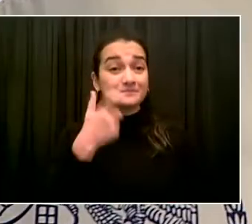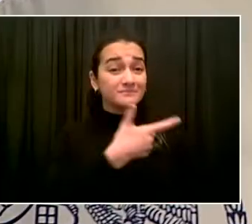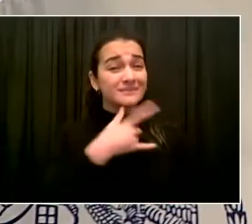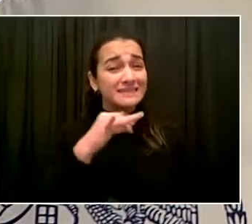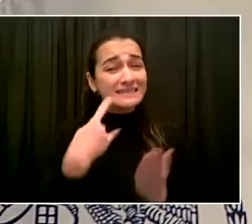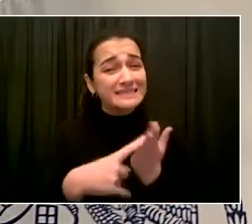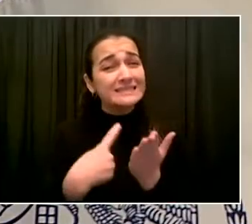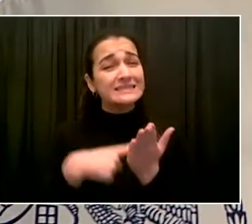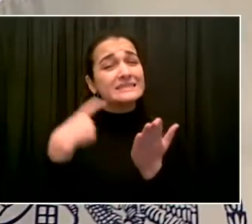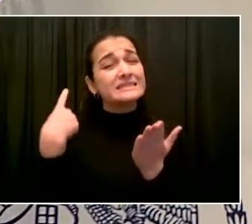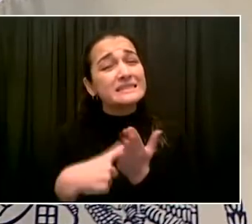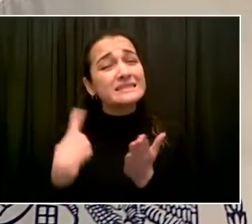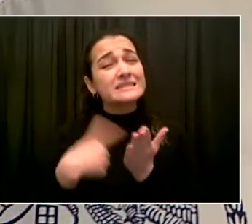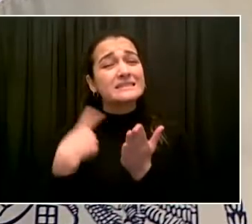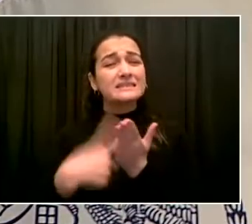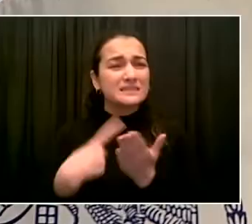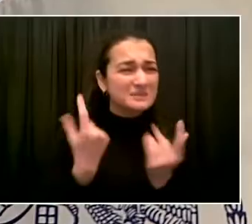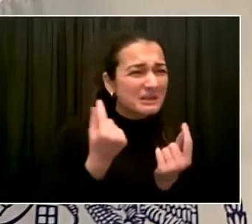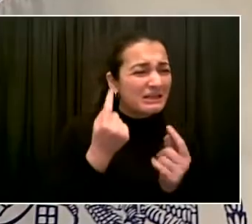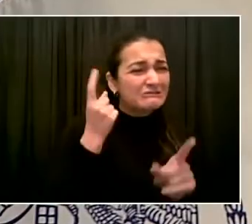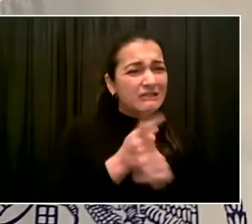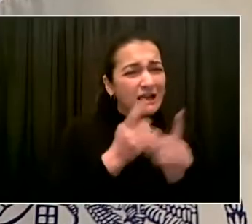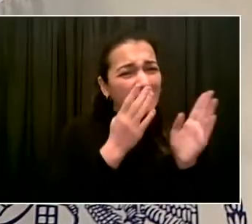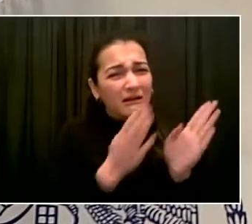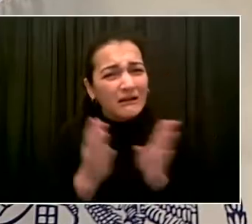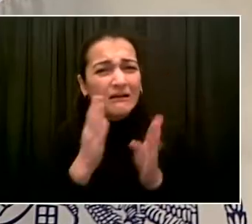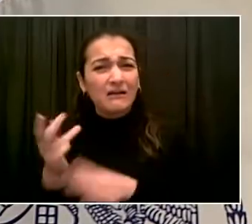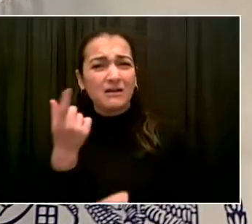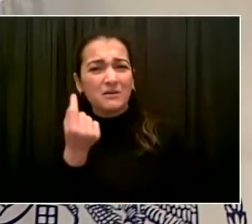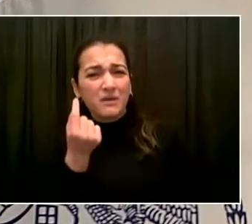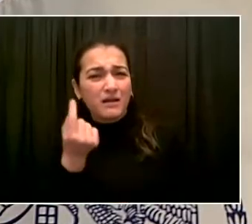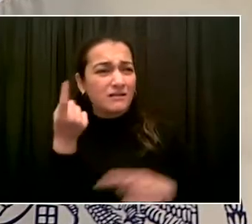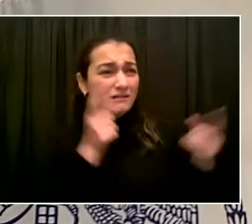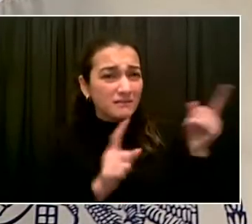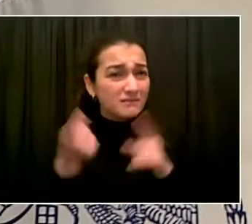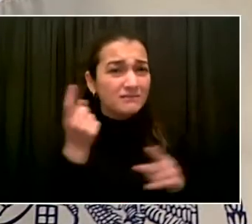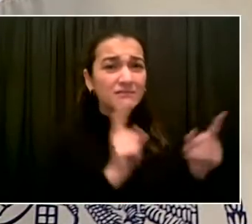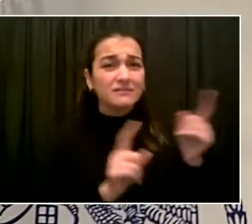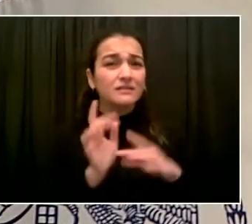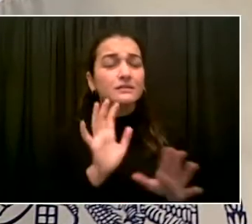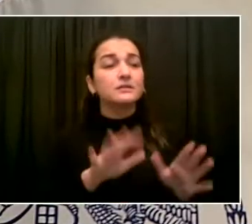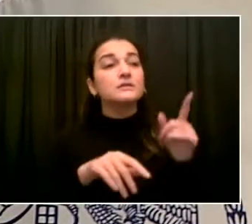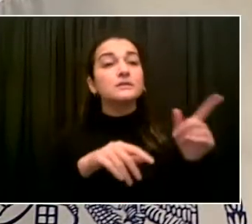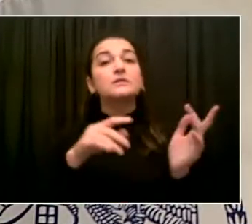DR. OKCHSH. I WE HAVE HAD CONVERSATION AFTER CONVERSATION TRIED TO FIGURE